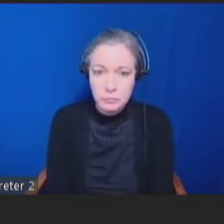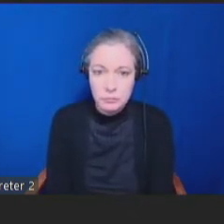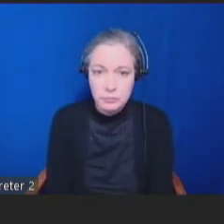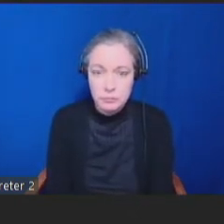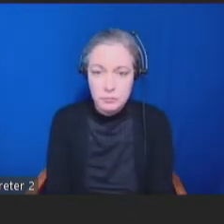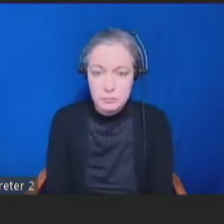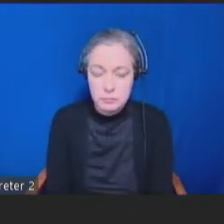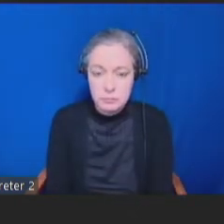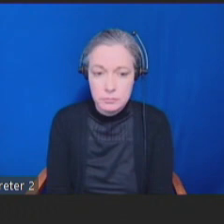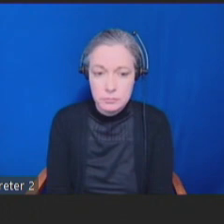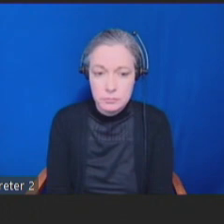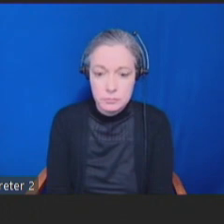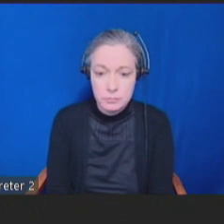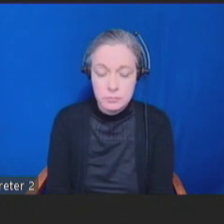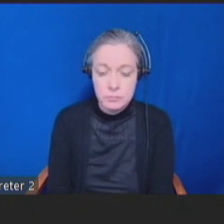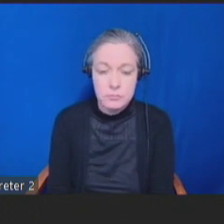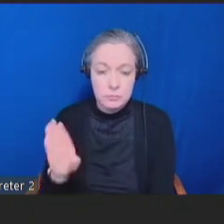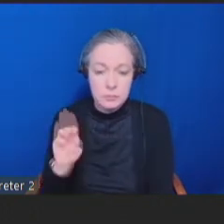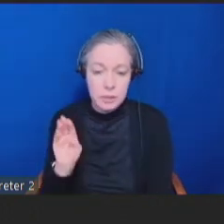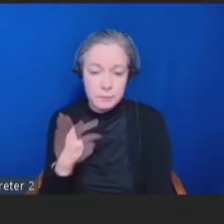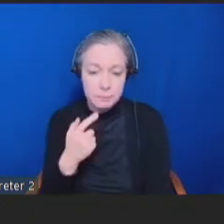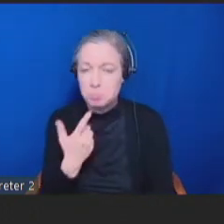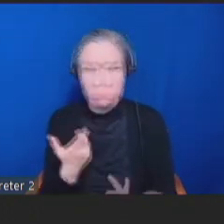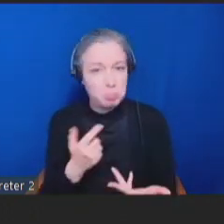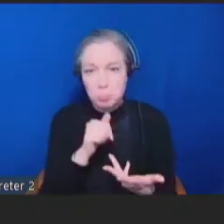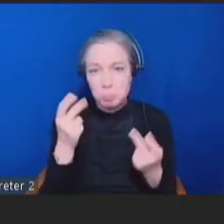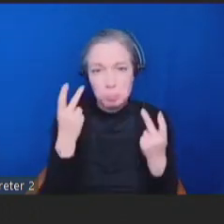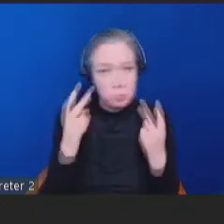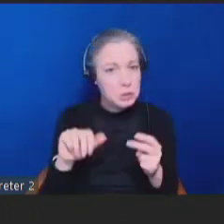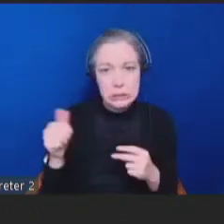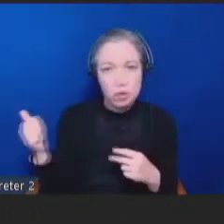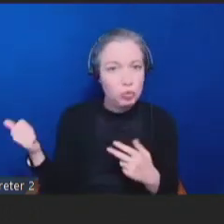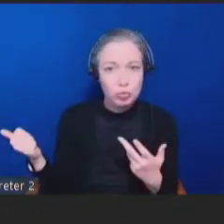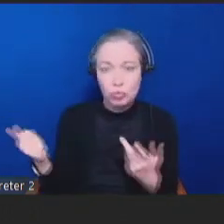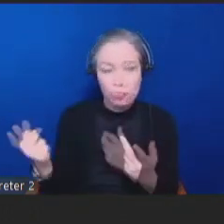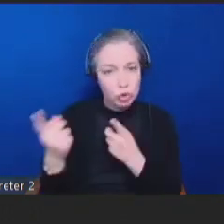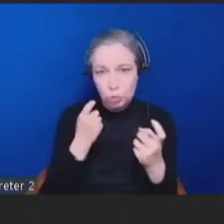Robert Hopkins: I'm not seeing any other questions or comments. I want to thank the